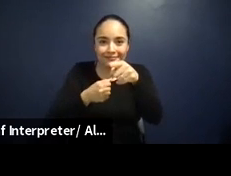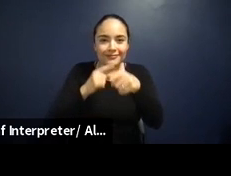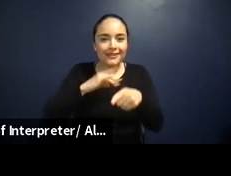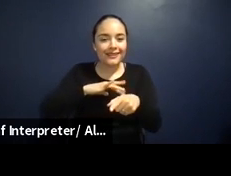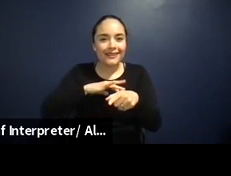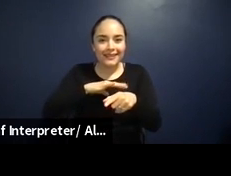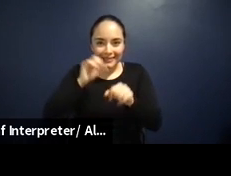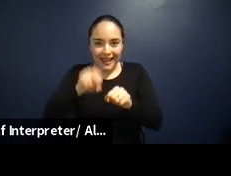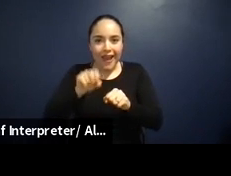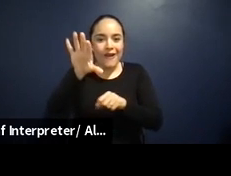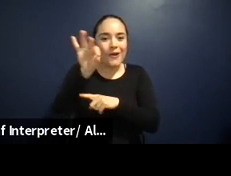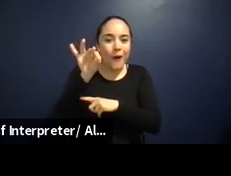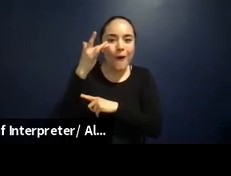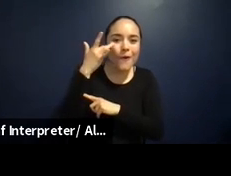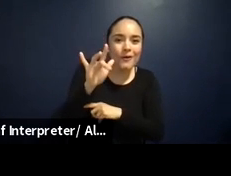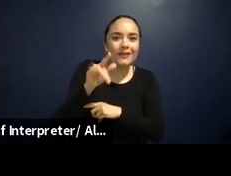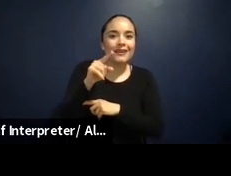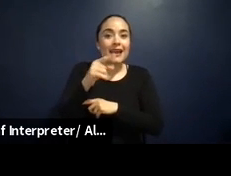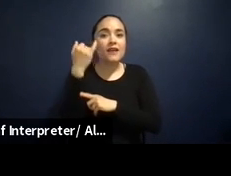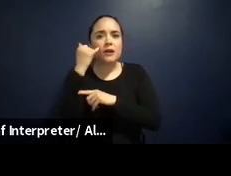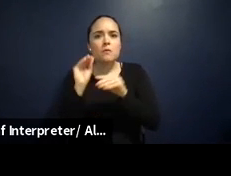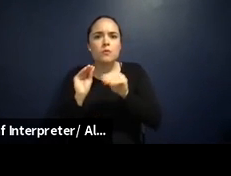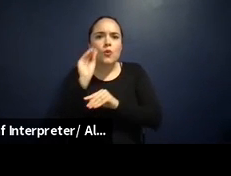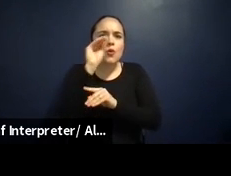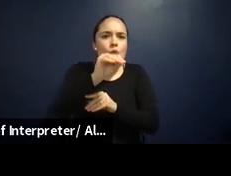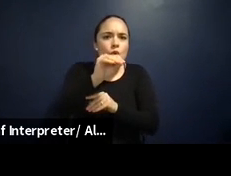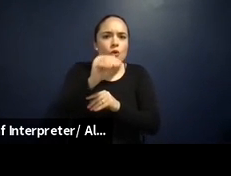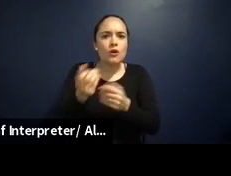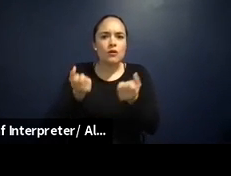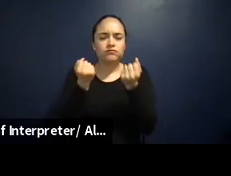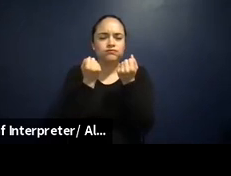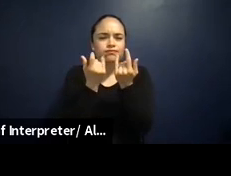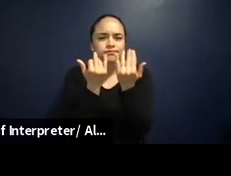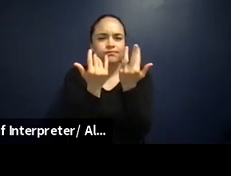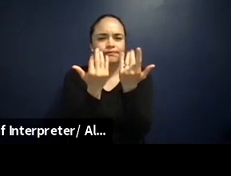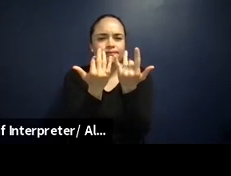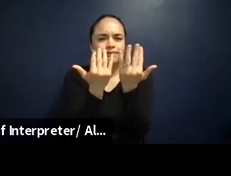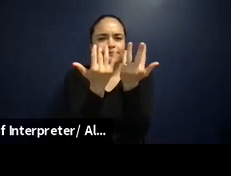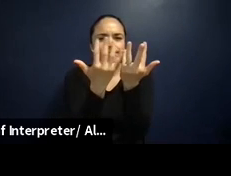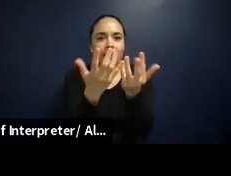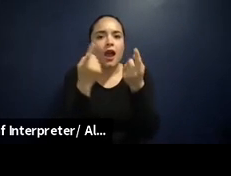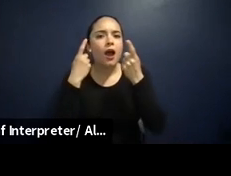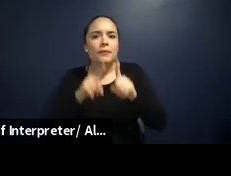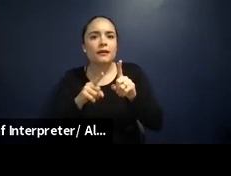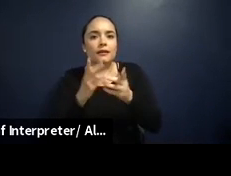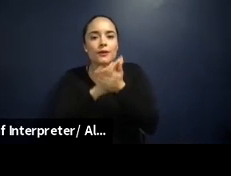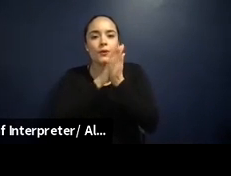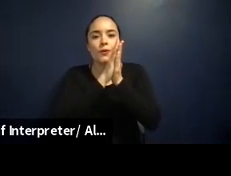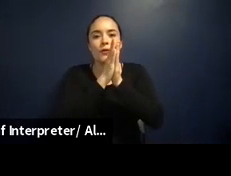in a furnace like this one, and I give it a moment, it will eventually give me a gold ingot.